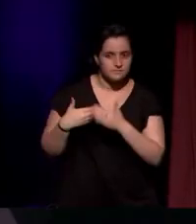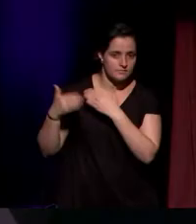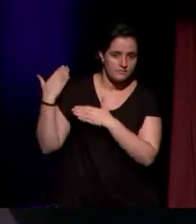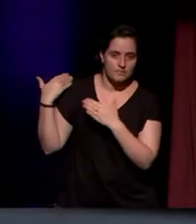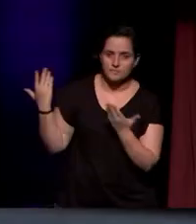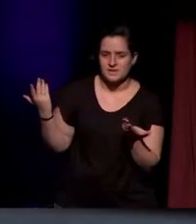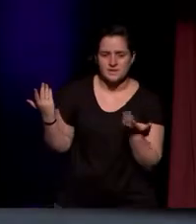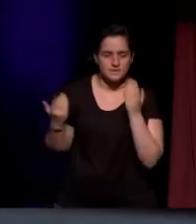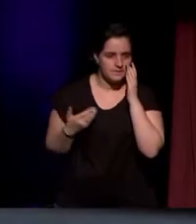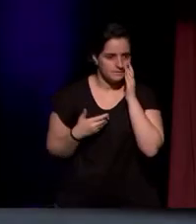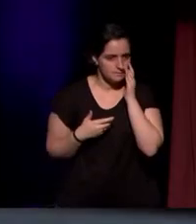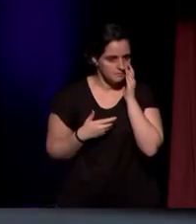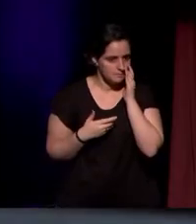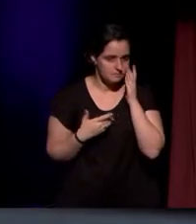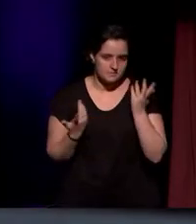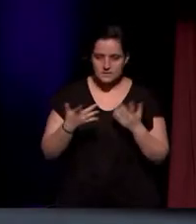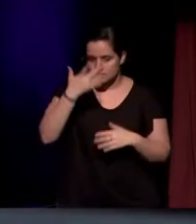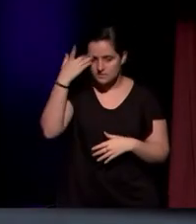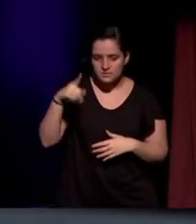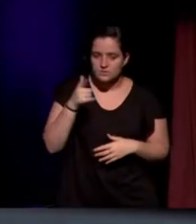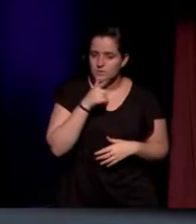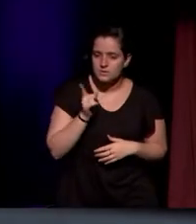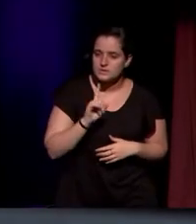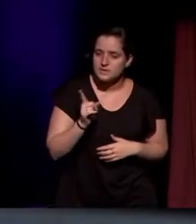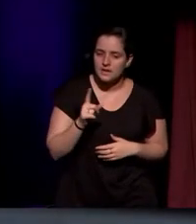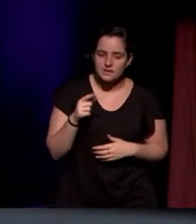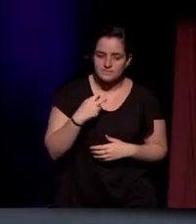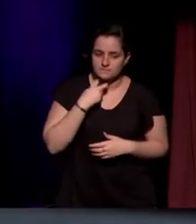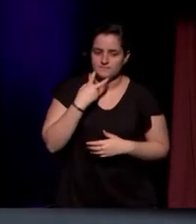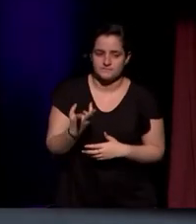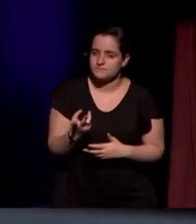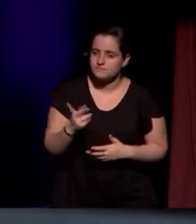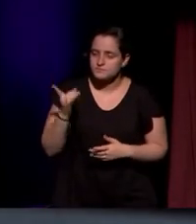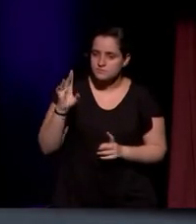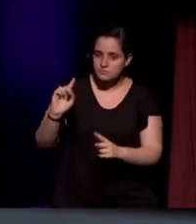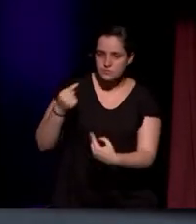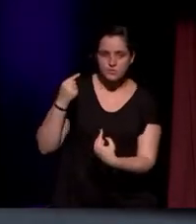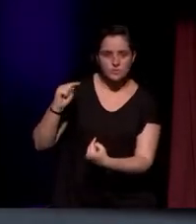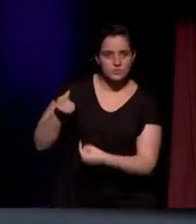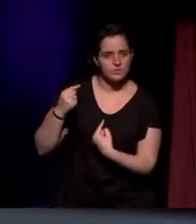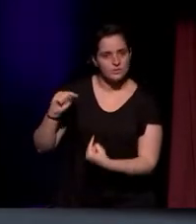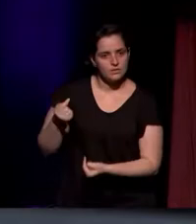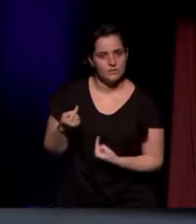they do not listen to us, they threaten us. Grace Samo, who is currently